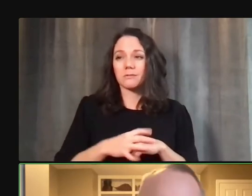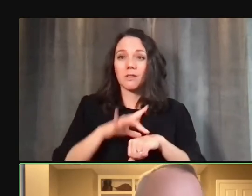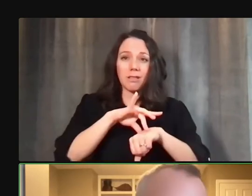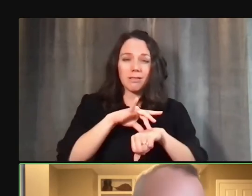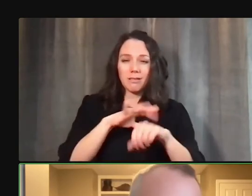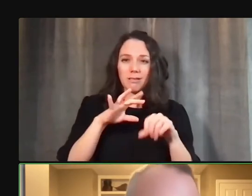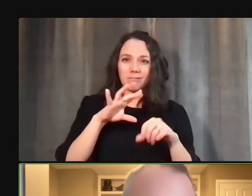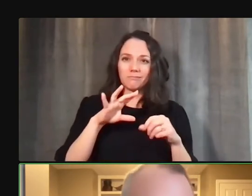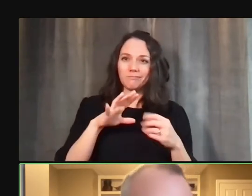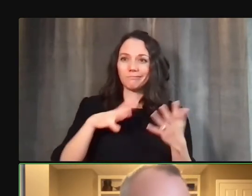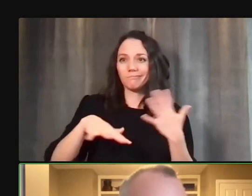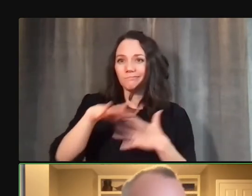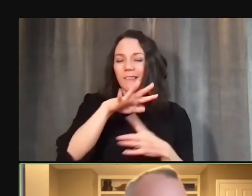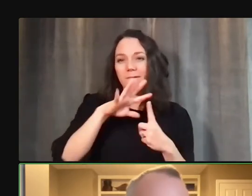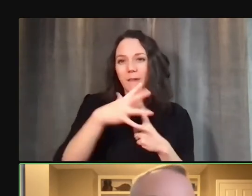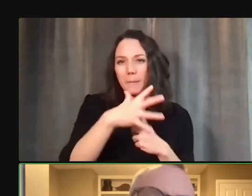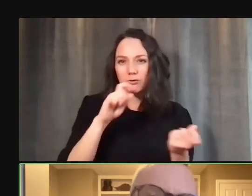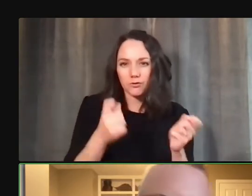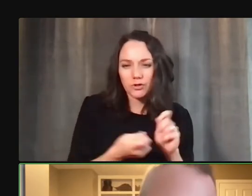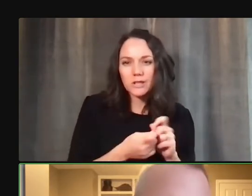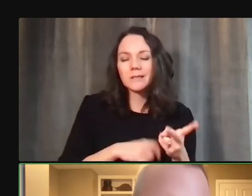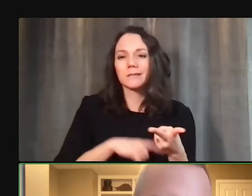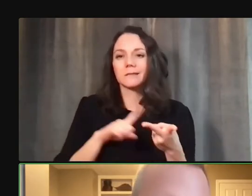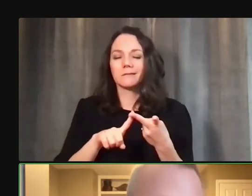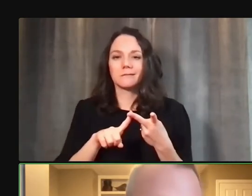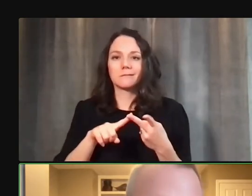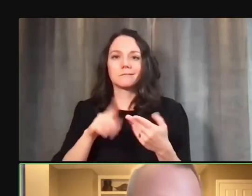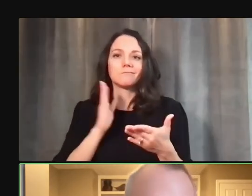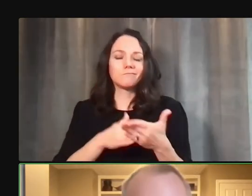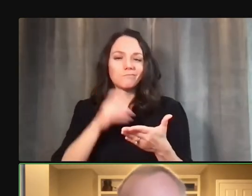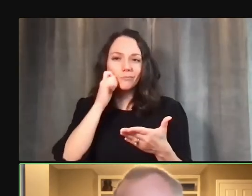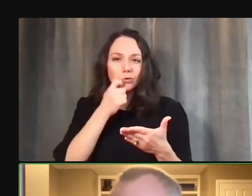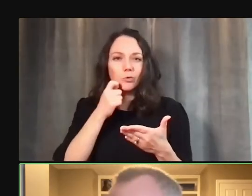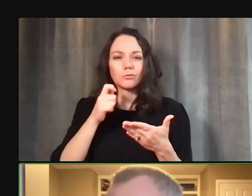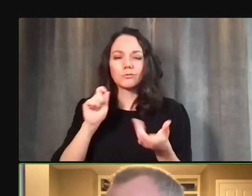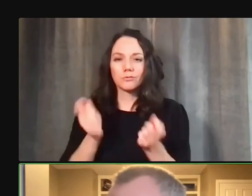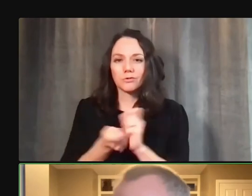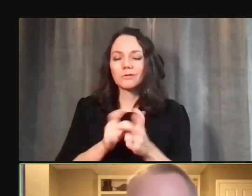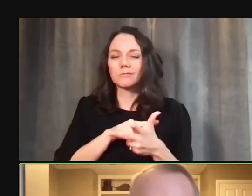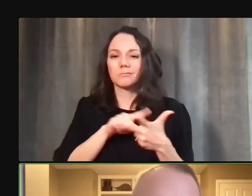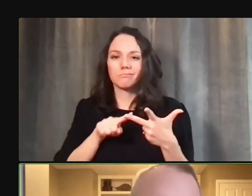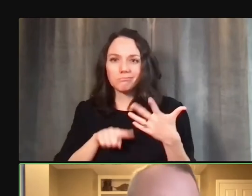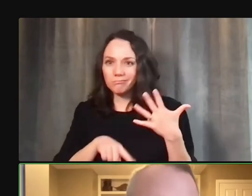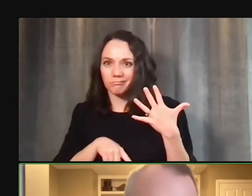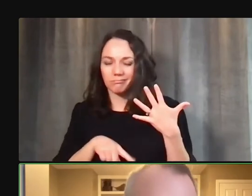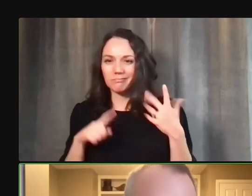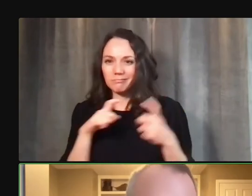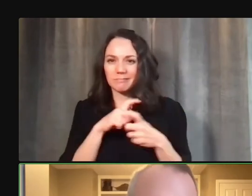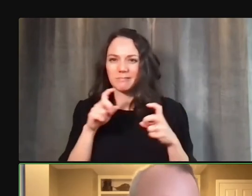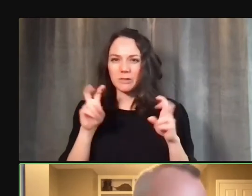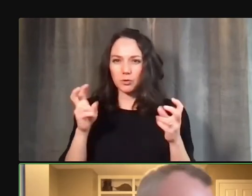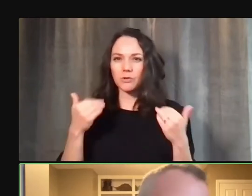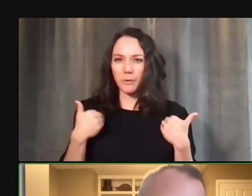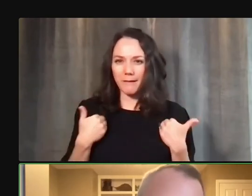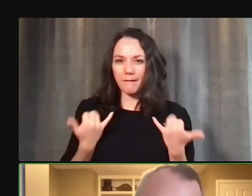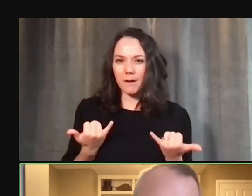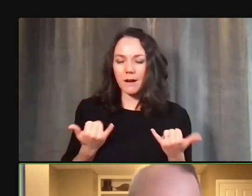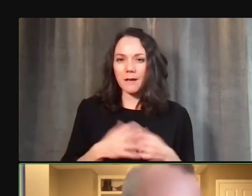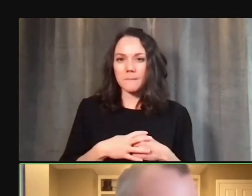Many complex issues of our day, museums are thinking about what we do about this. And so the Canadian Museum of History has been doing more and more of this type